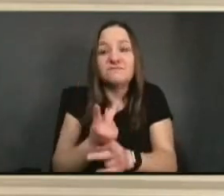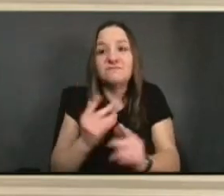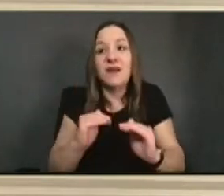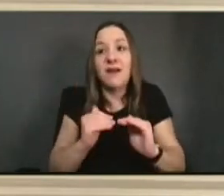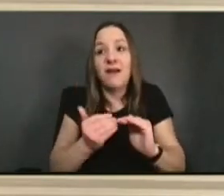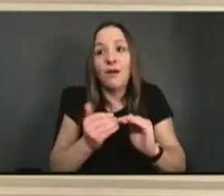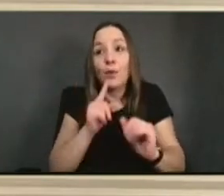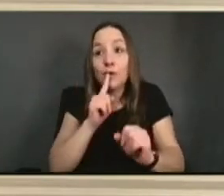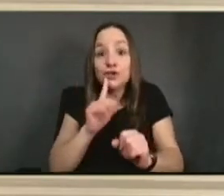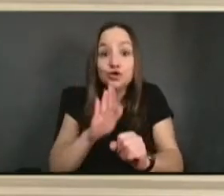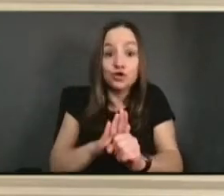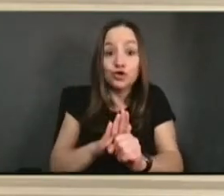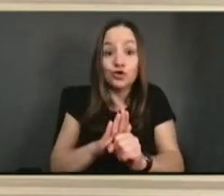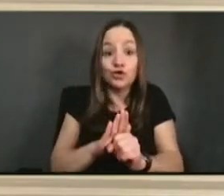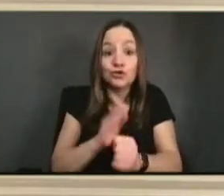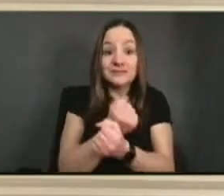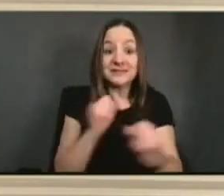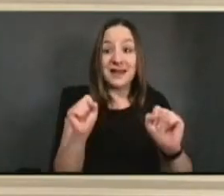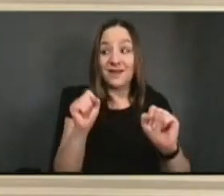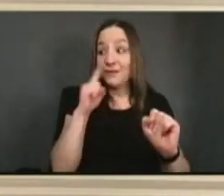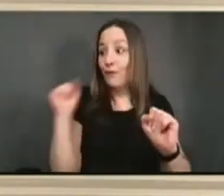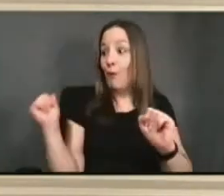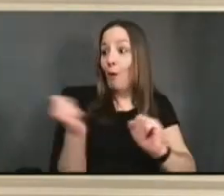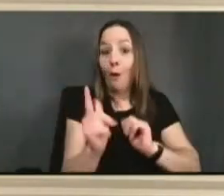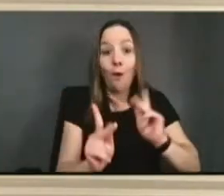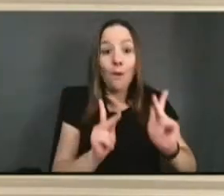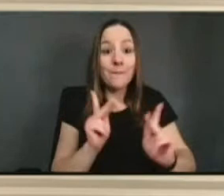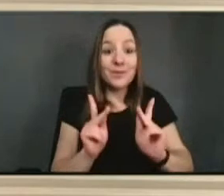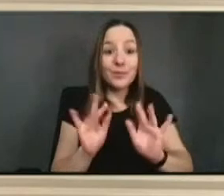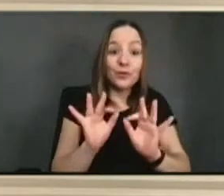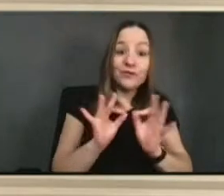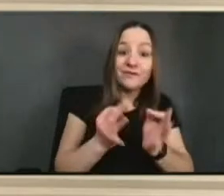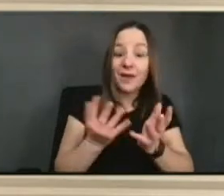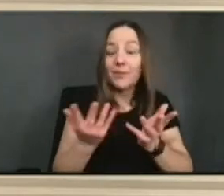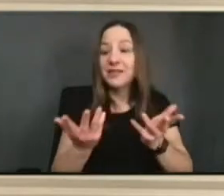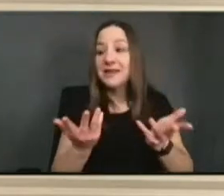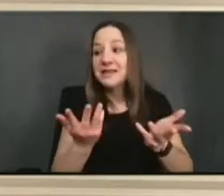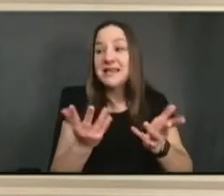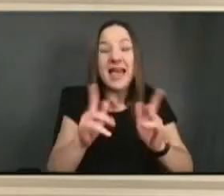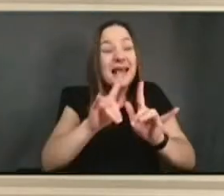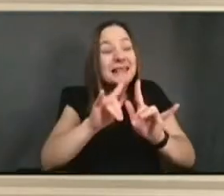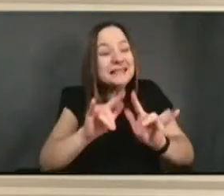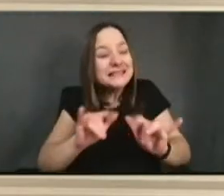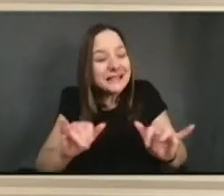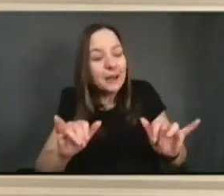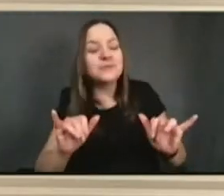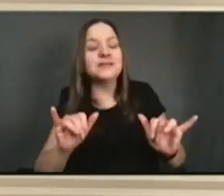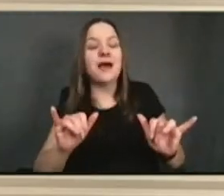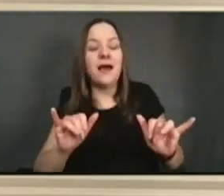very hard to figure out a way in which we can ensure the safety